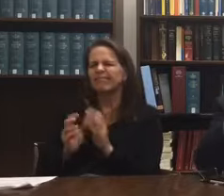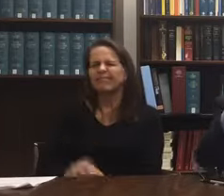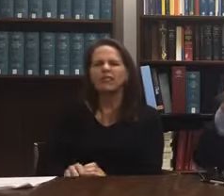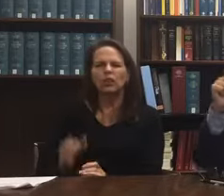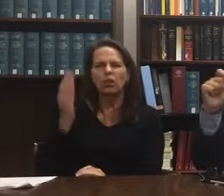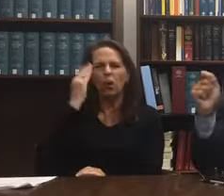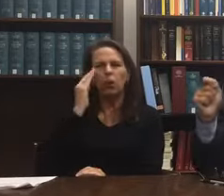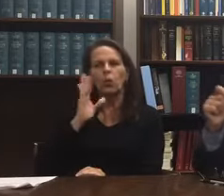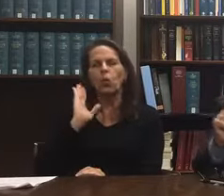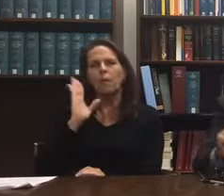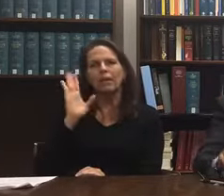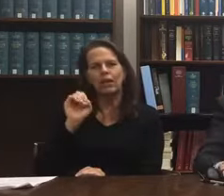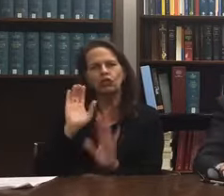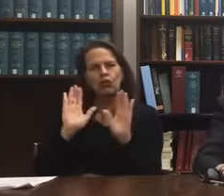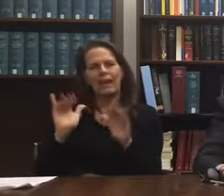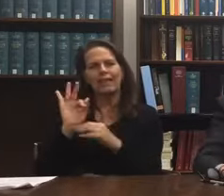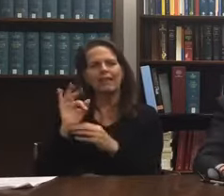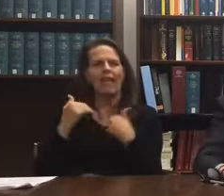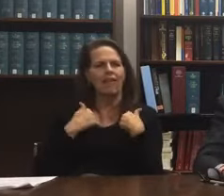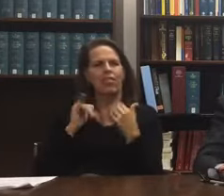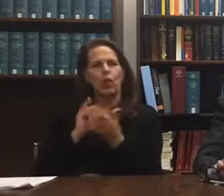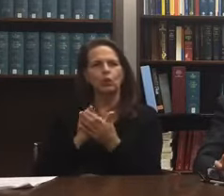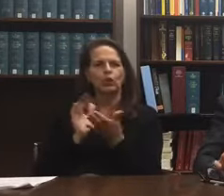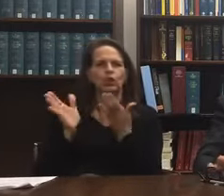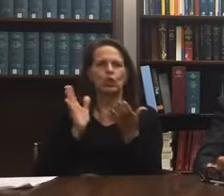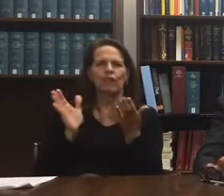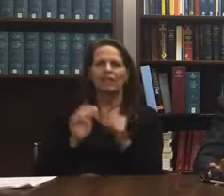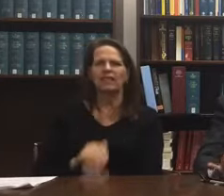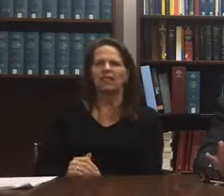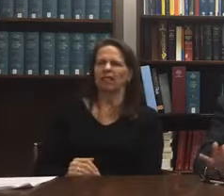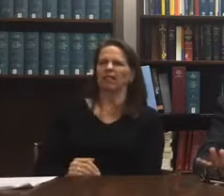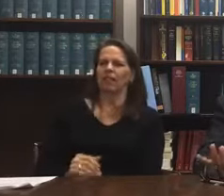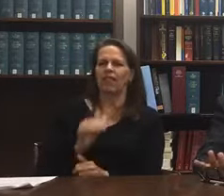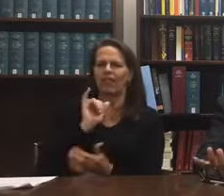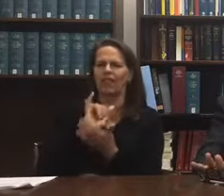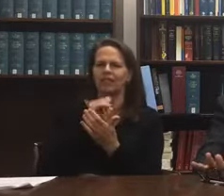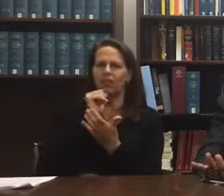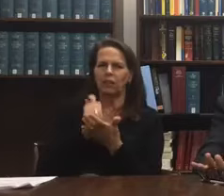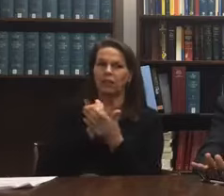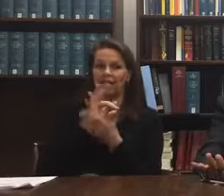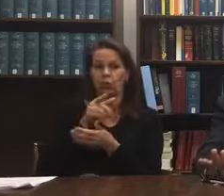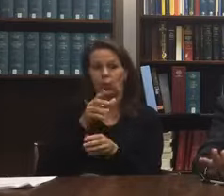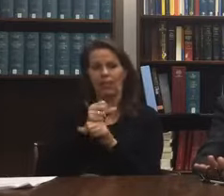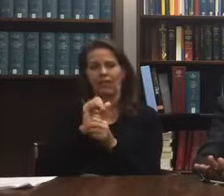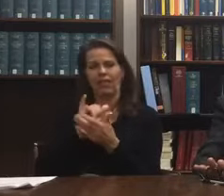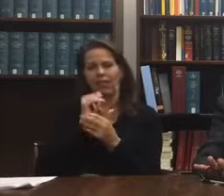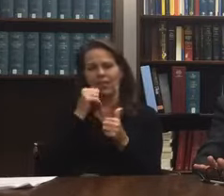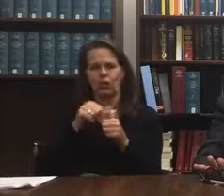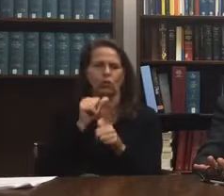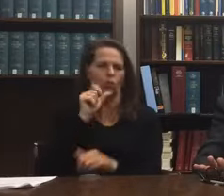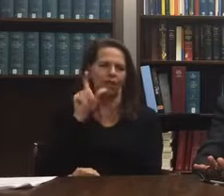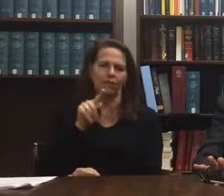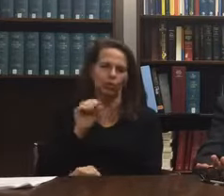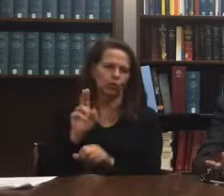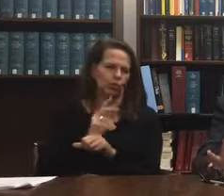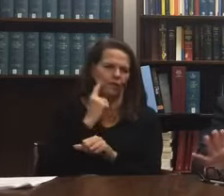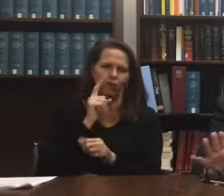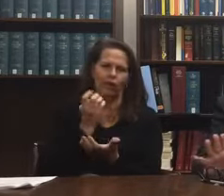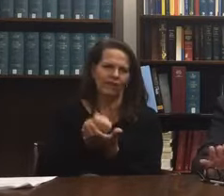great if they could have these services that's really not that helpful if you get some of those letters you don't have to submit them as evidence you can keep